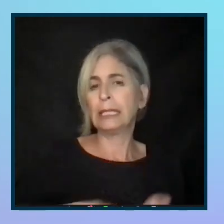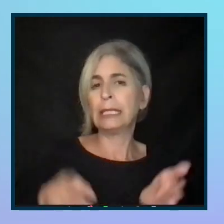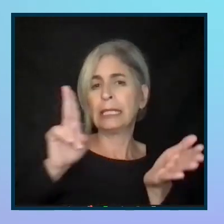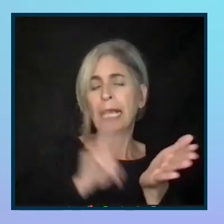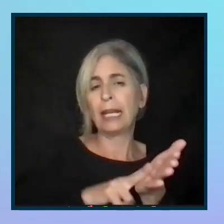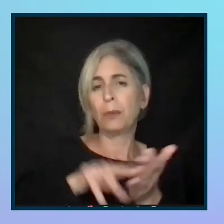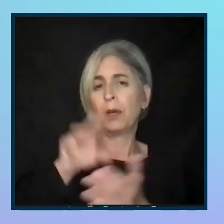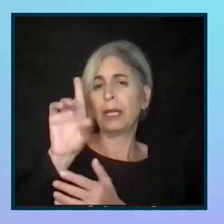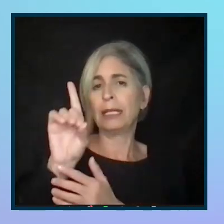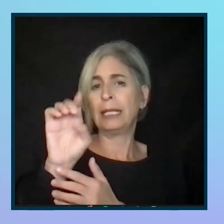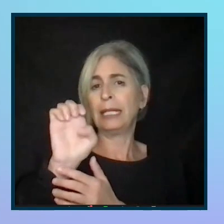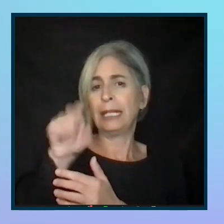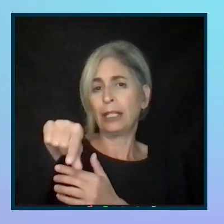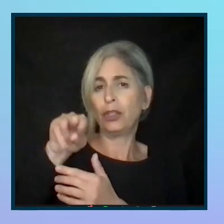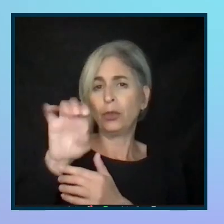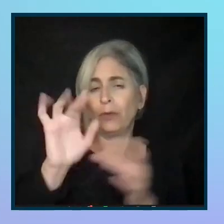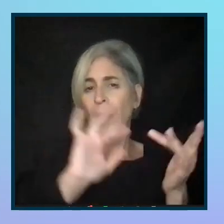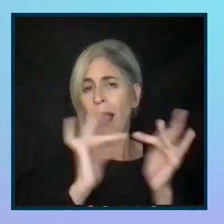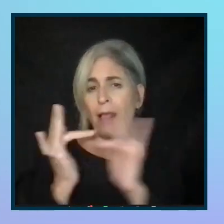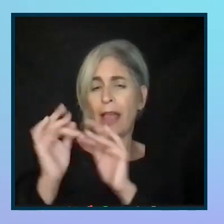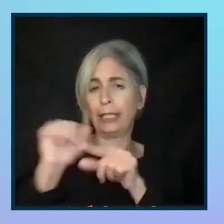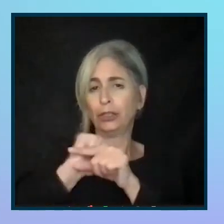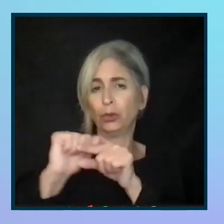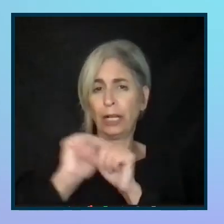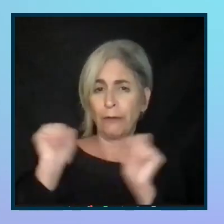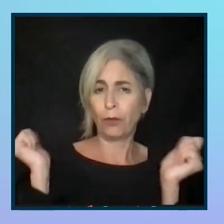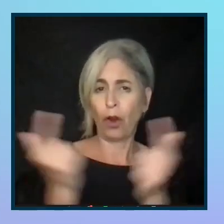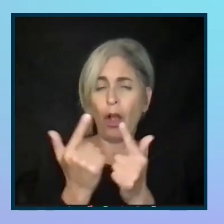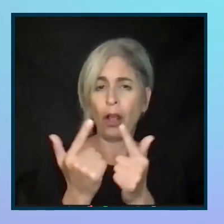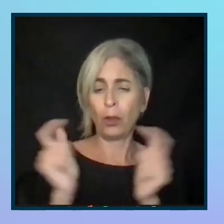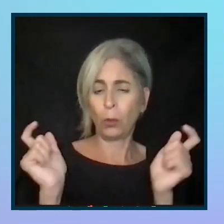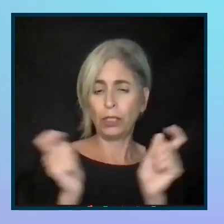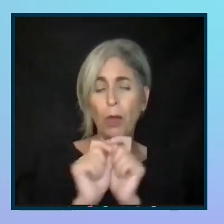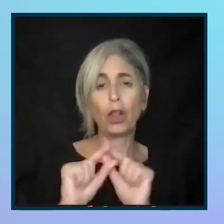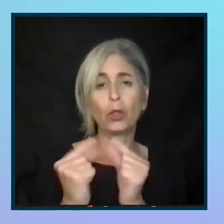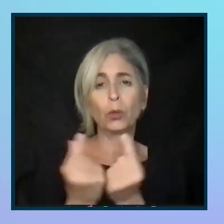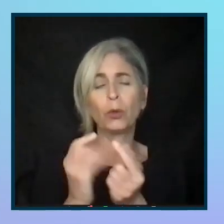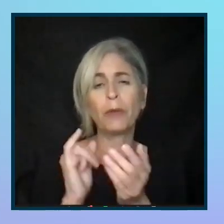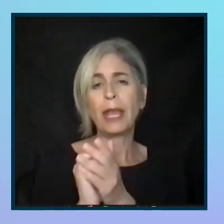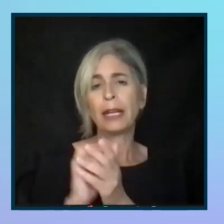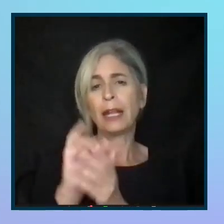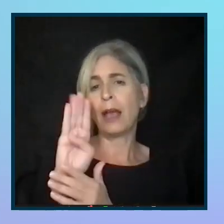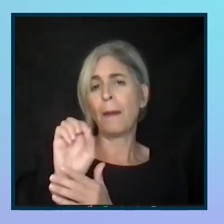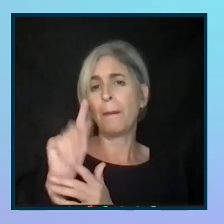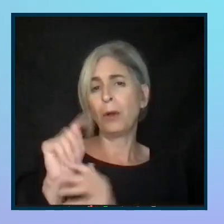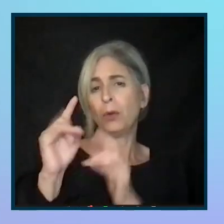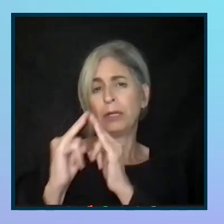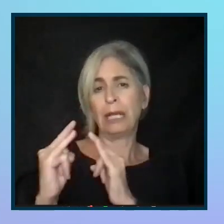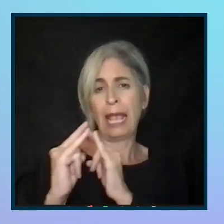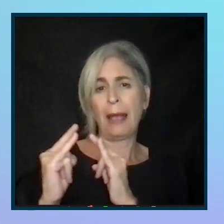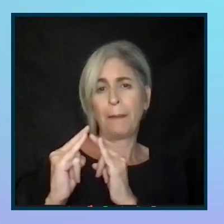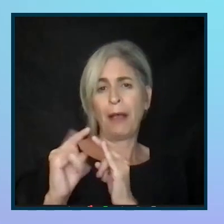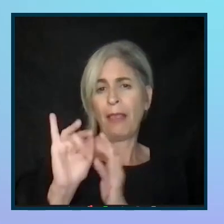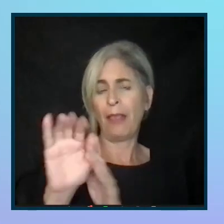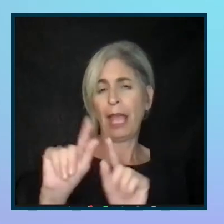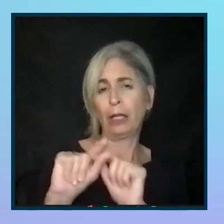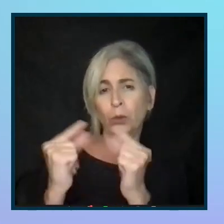for the online training for everybody, and we did a smaller group that did a bootcamp. So that group can be the mini